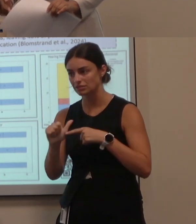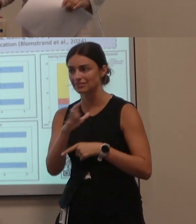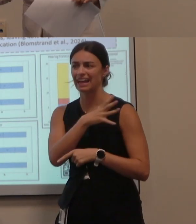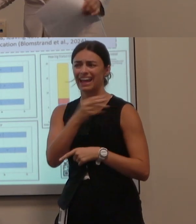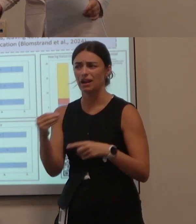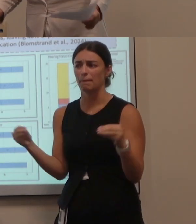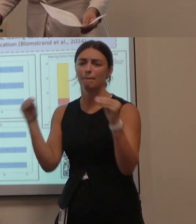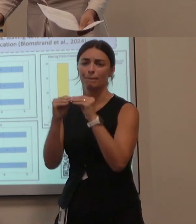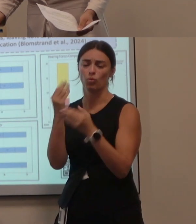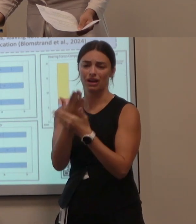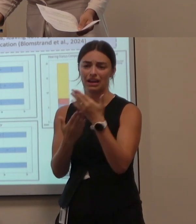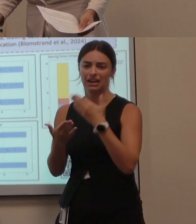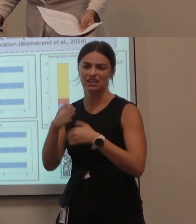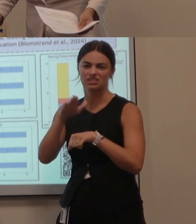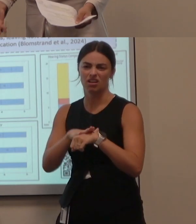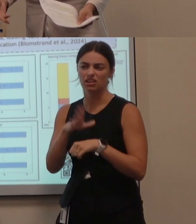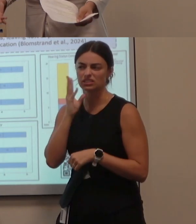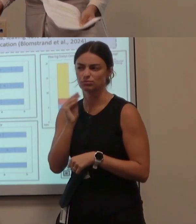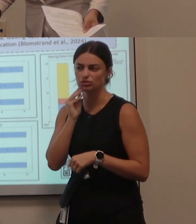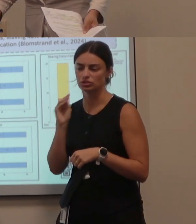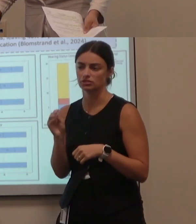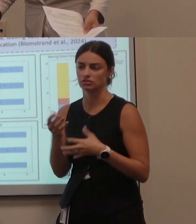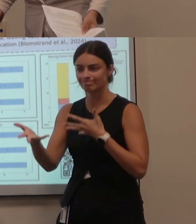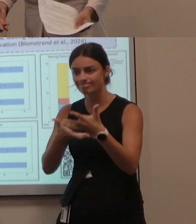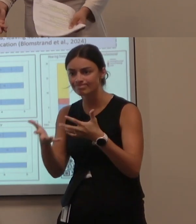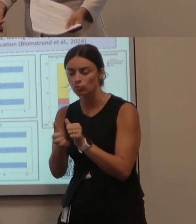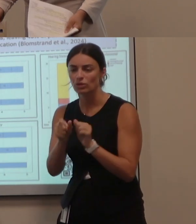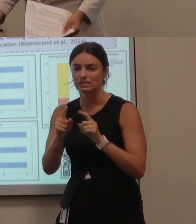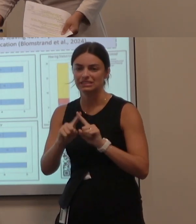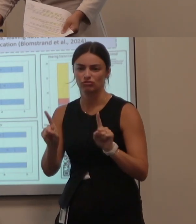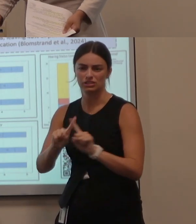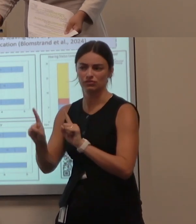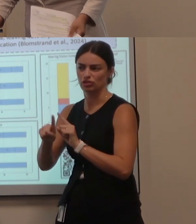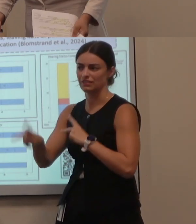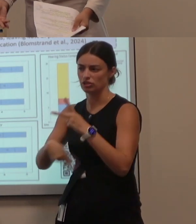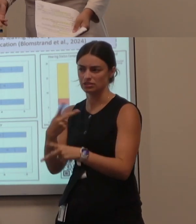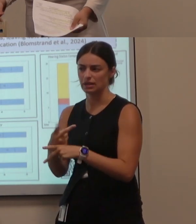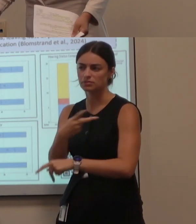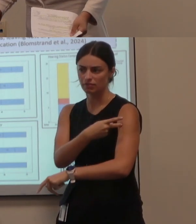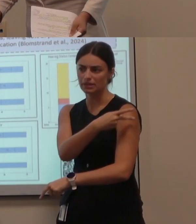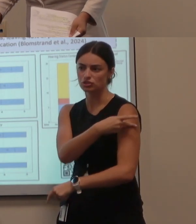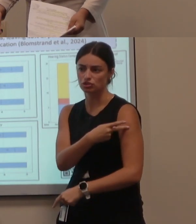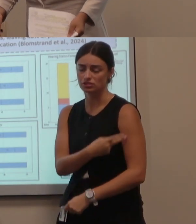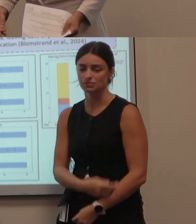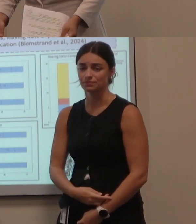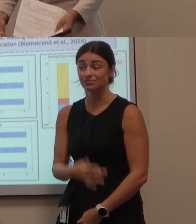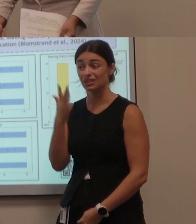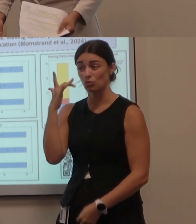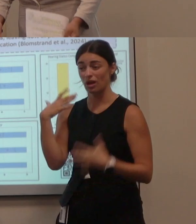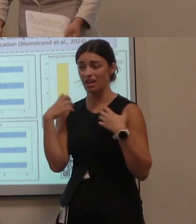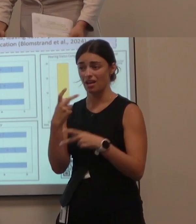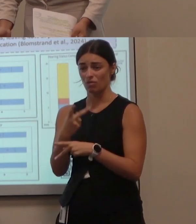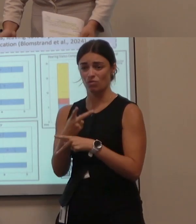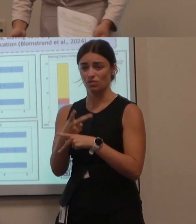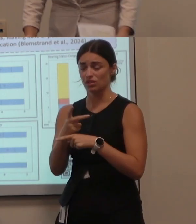with different types of patients because they feel that healthcare training programs don't simulate real world patient interactions.